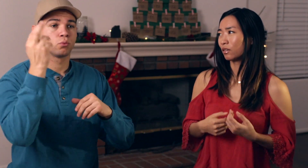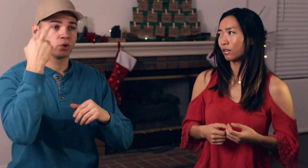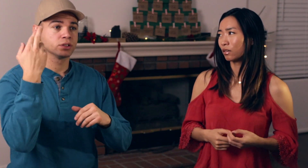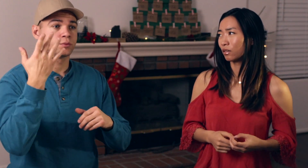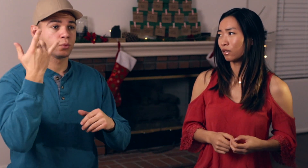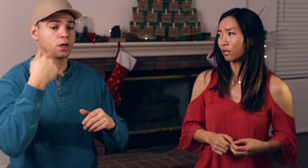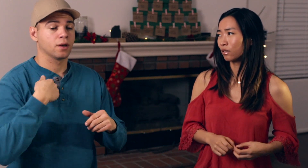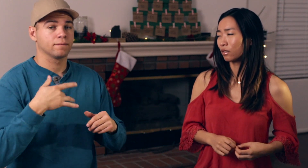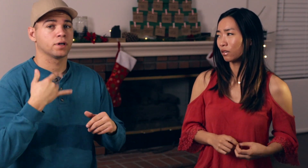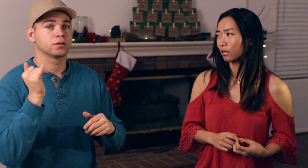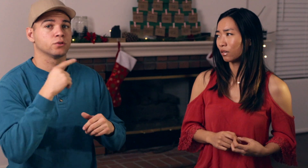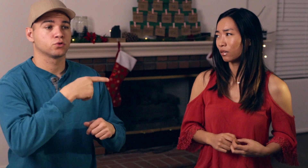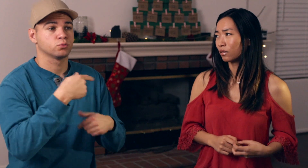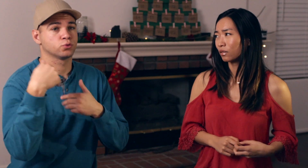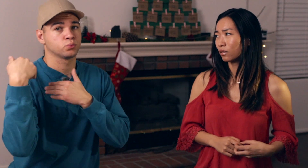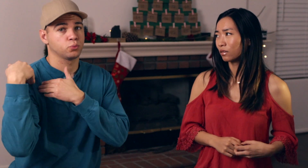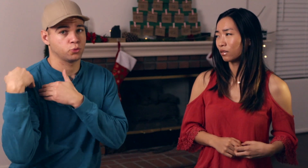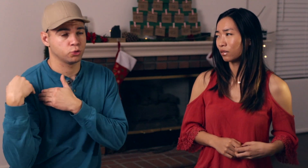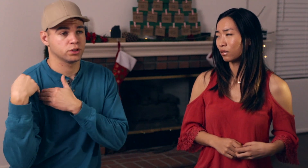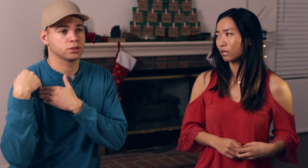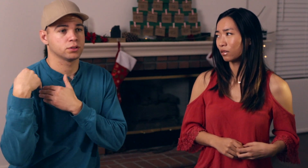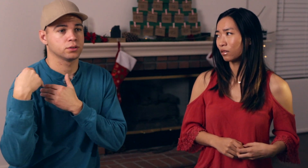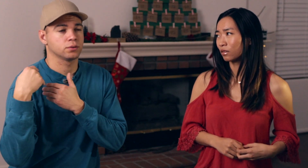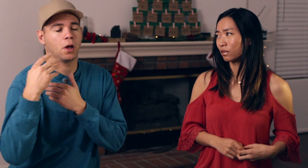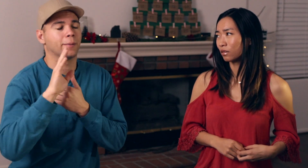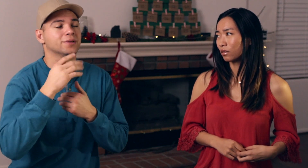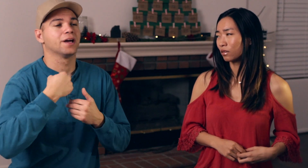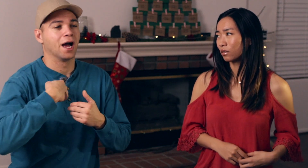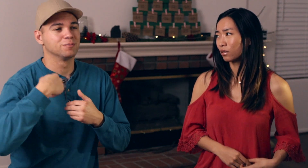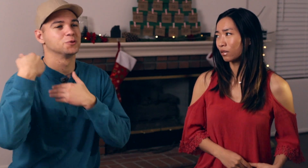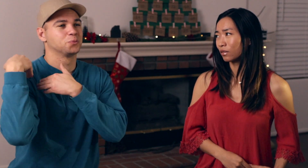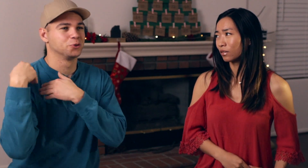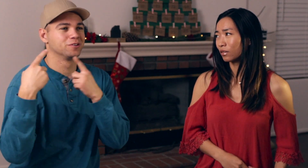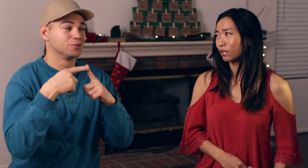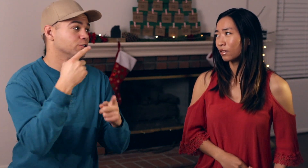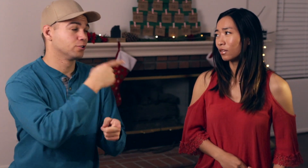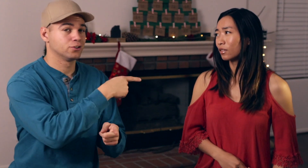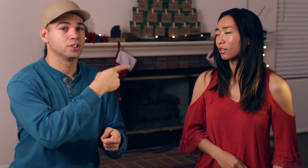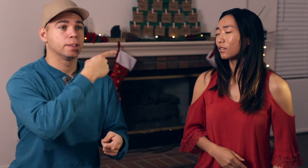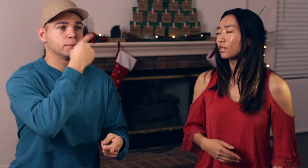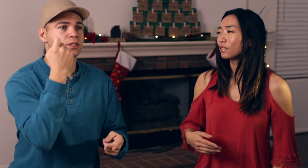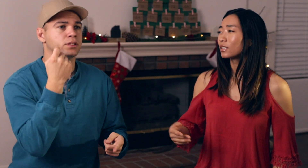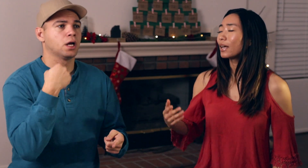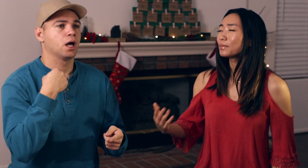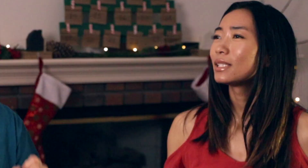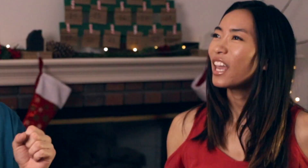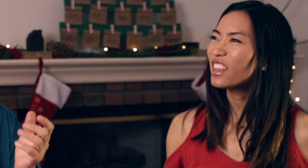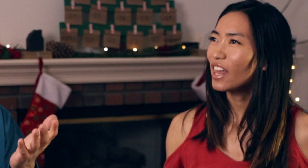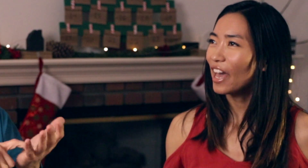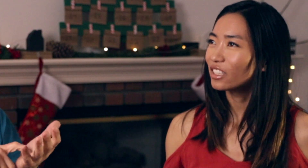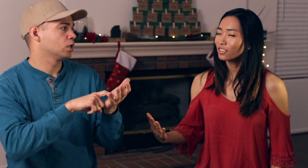the reason i feel like a burden to her is (STOP SAYING THAT)